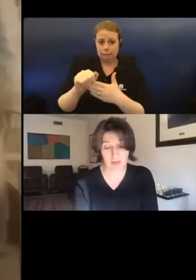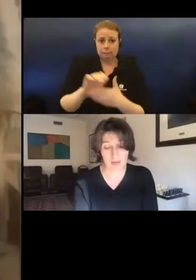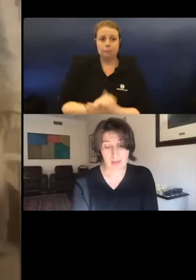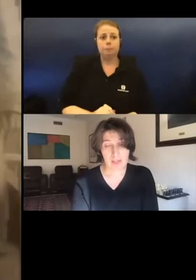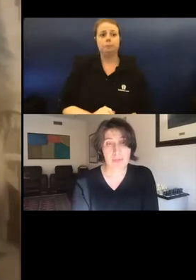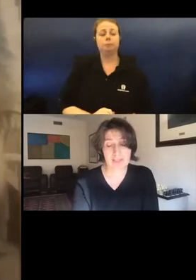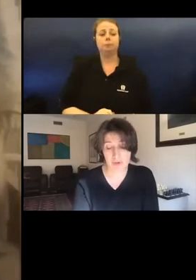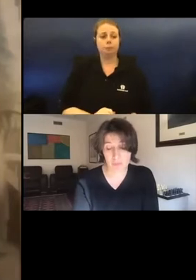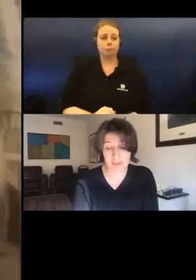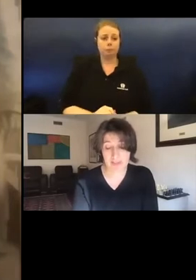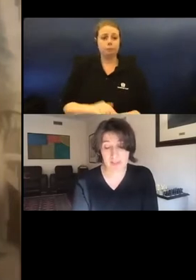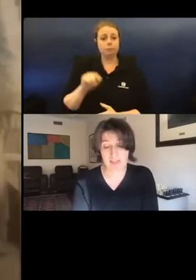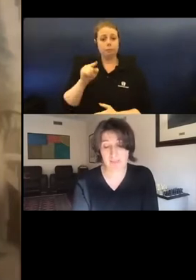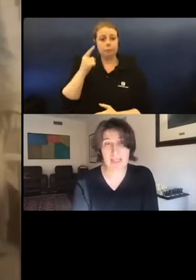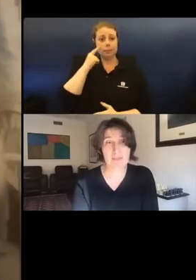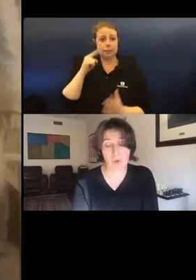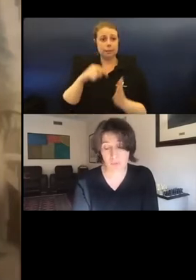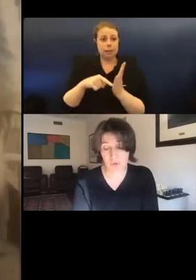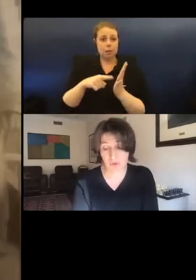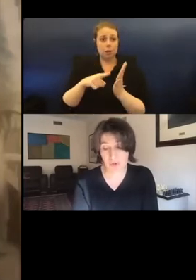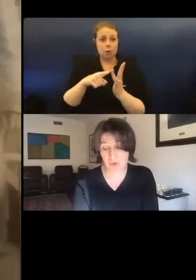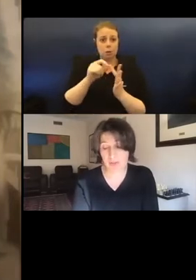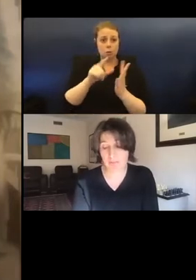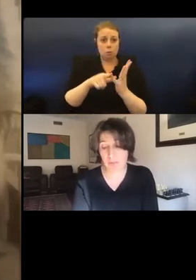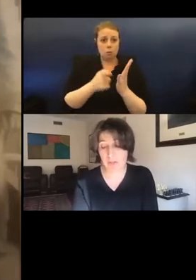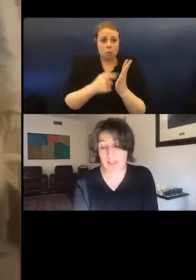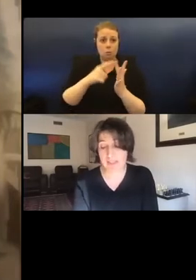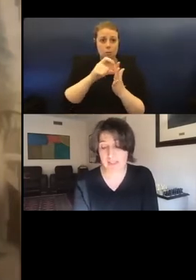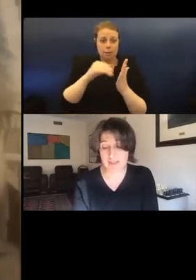here we see topariza in his massive home studio sculpting one of his lenin's